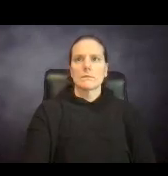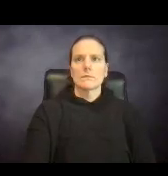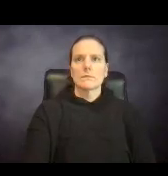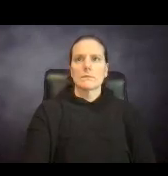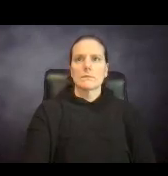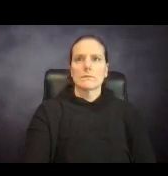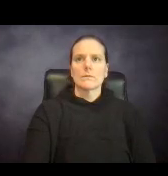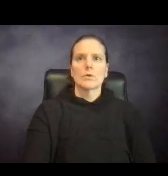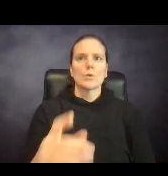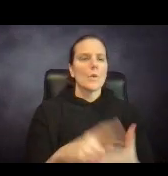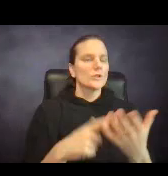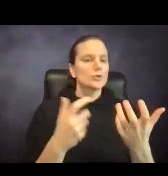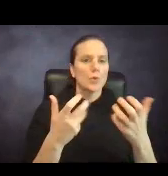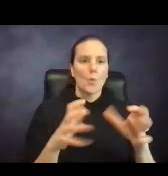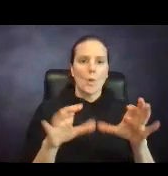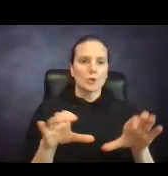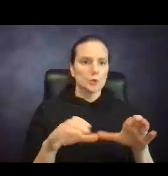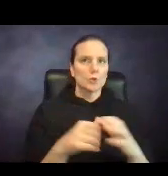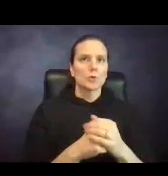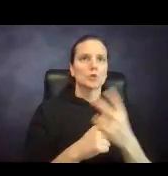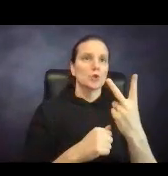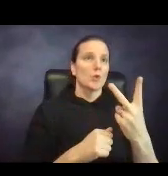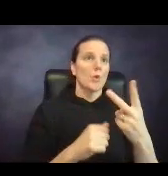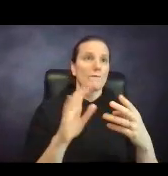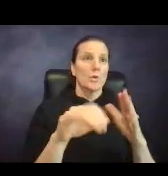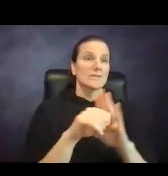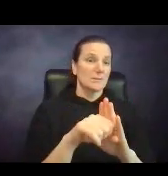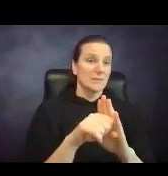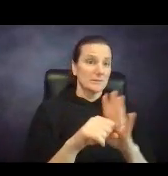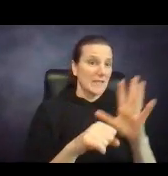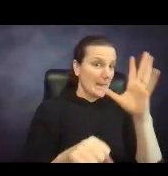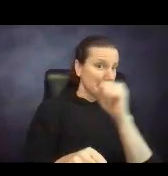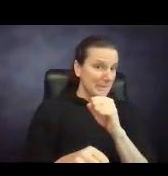you know, loudest symptoms and then miss out on therapy for the other things